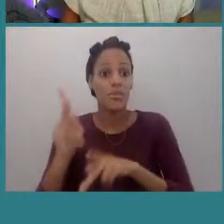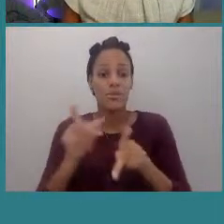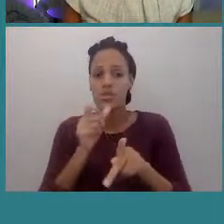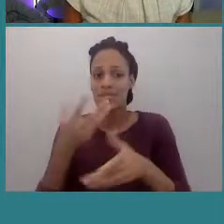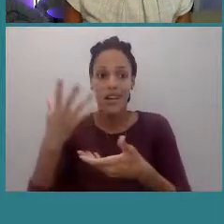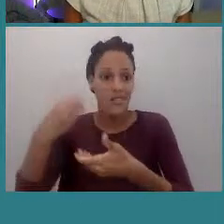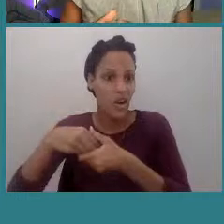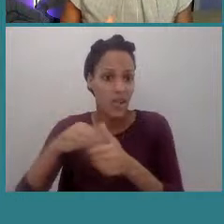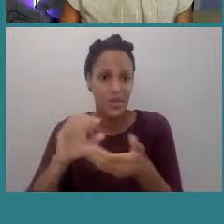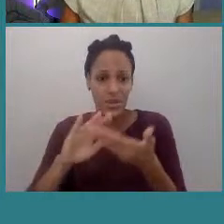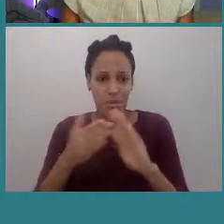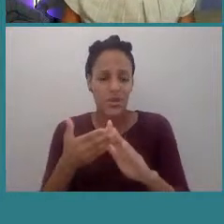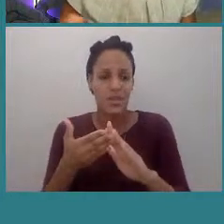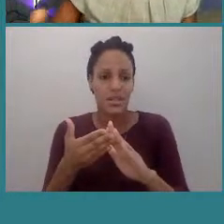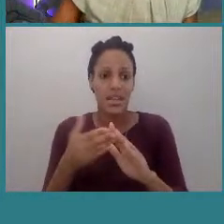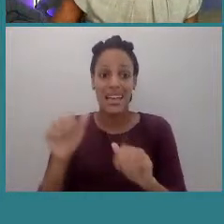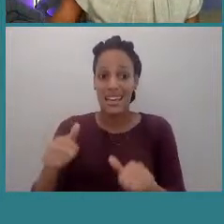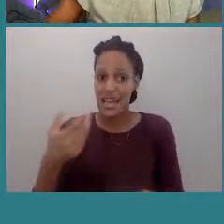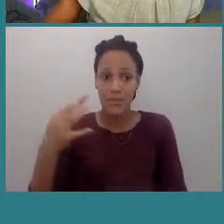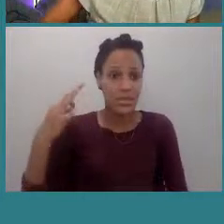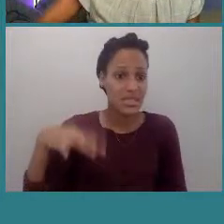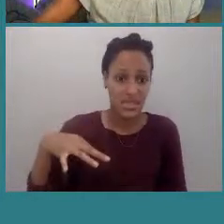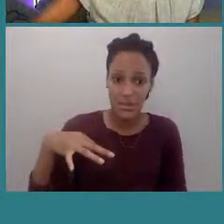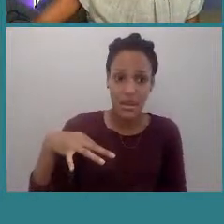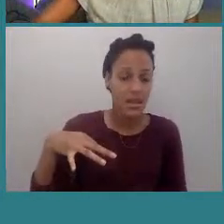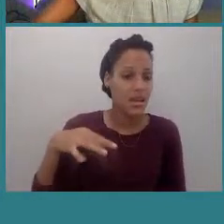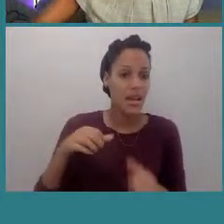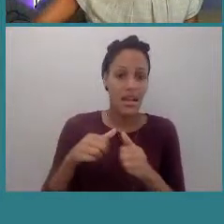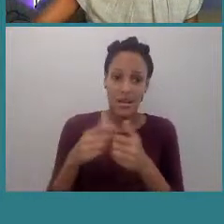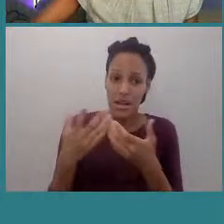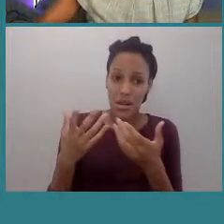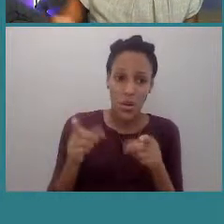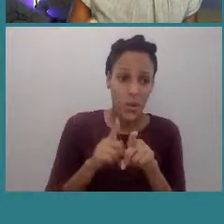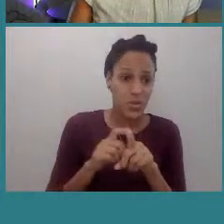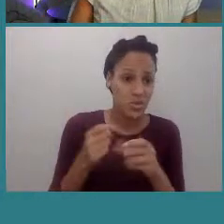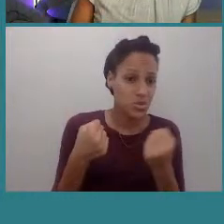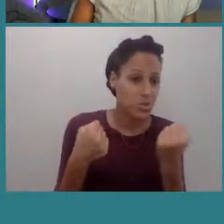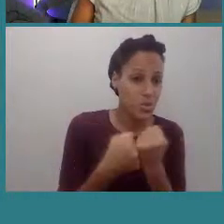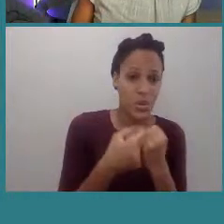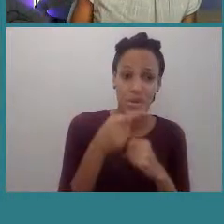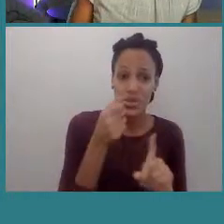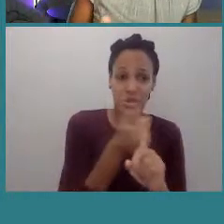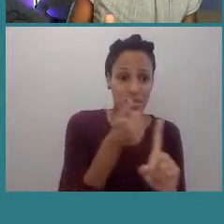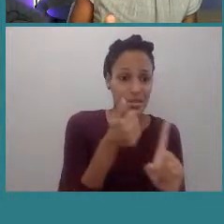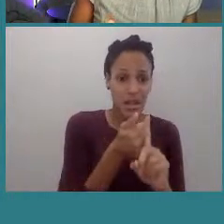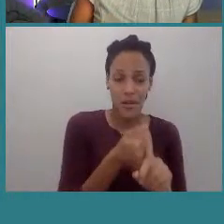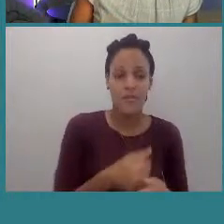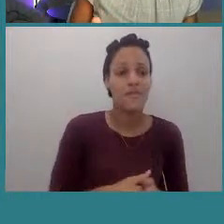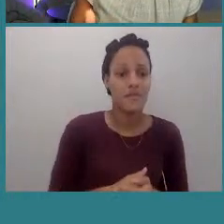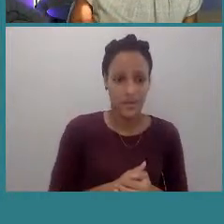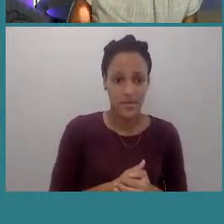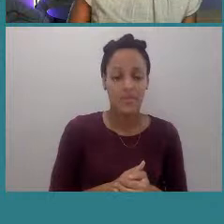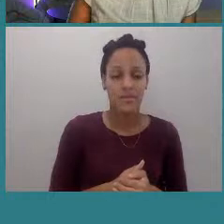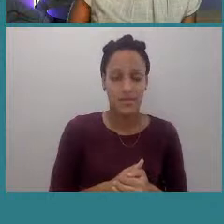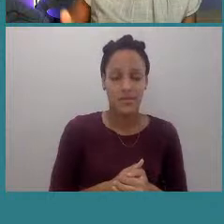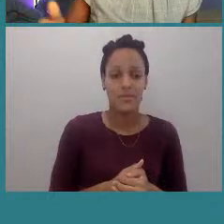can also participate in supporting you as a creative when you have the mission values